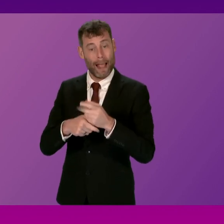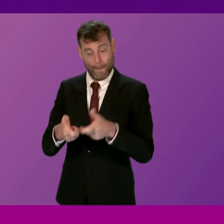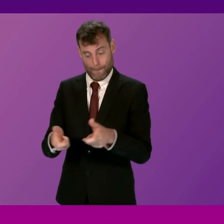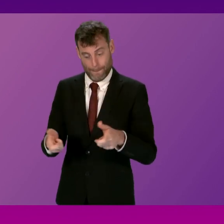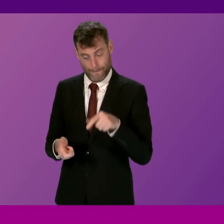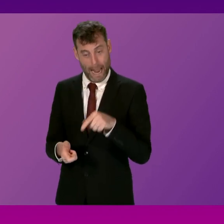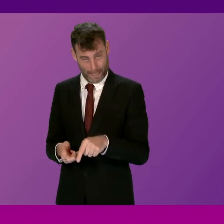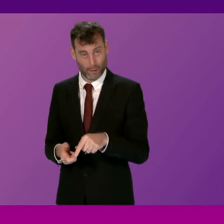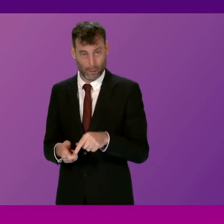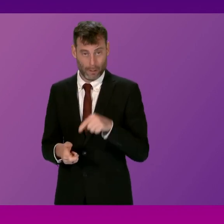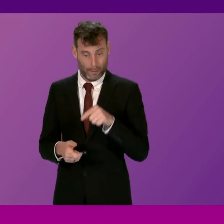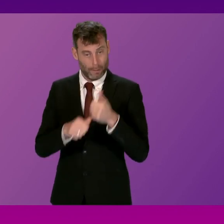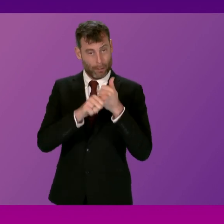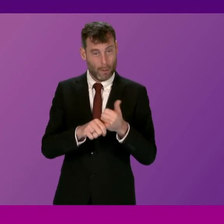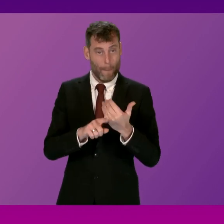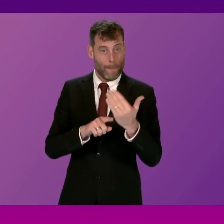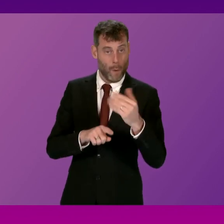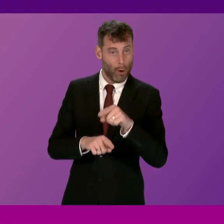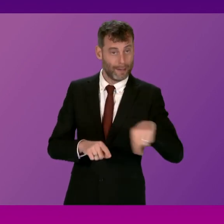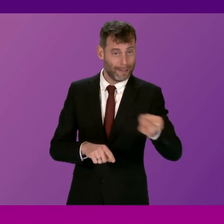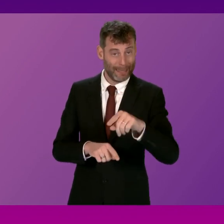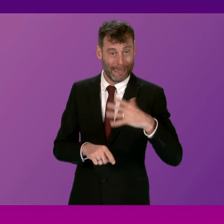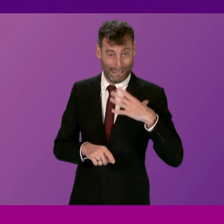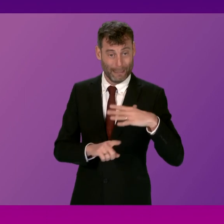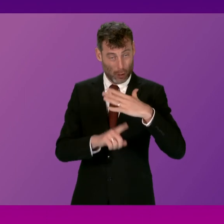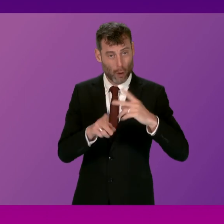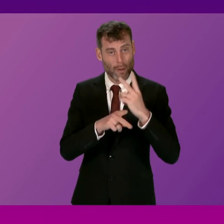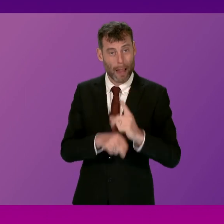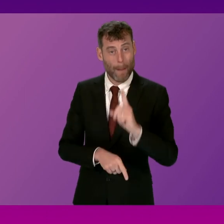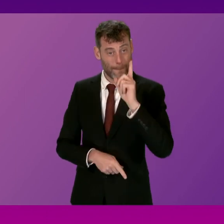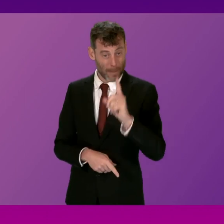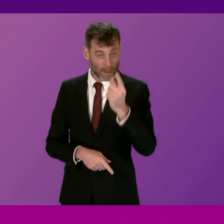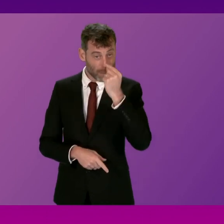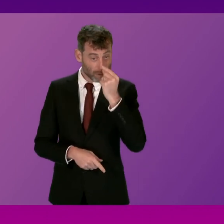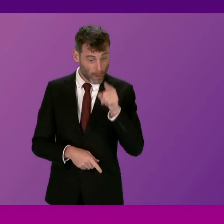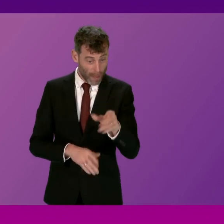The Govan Law Centre estimated that some people could face a 65 per cent increase.